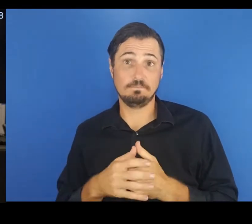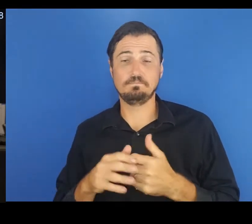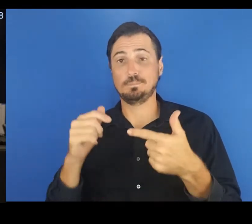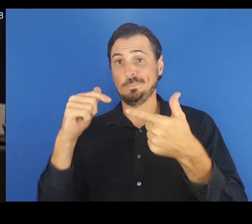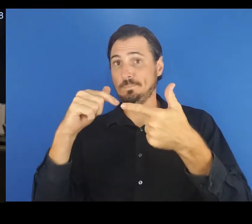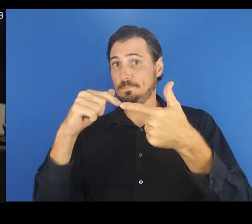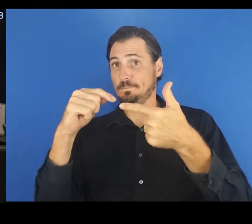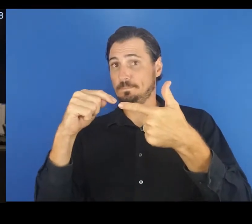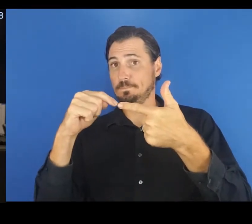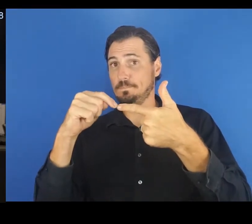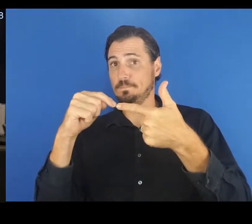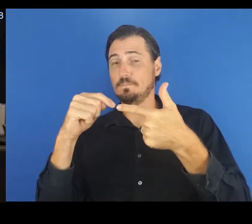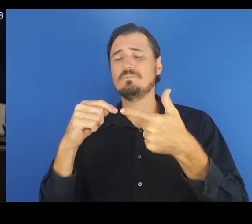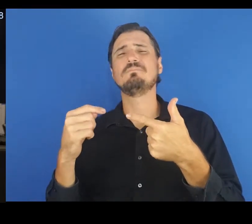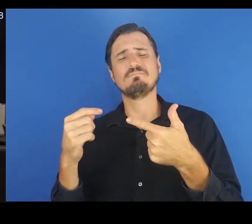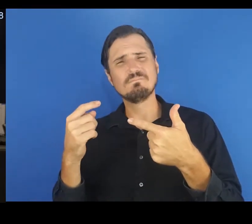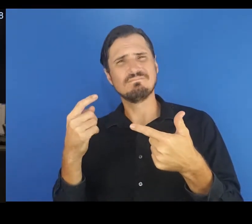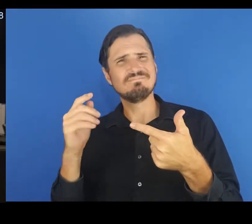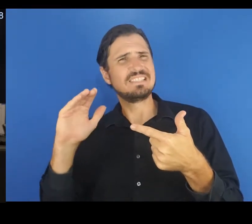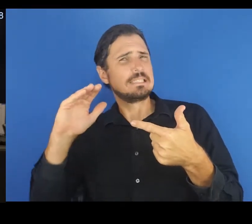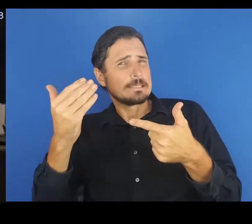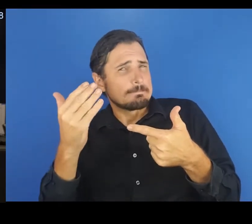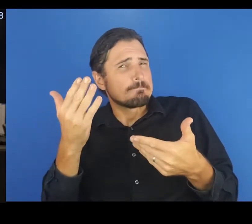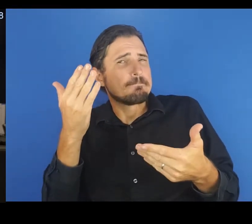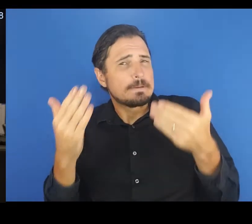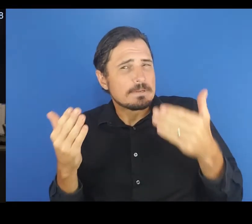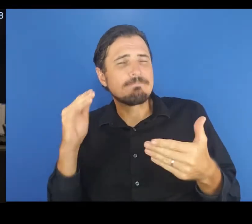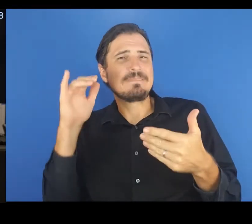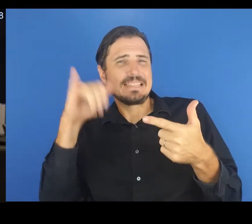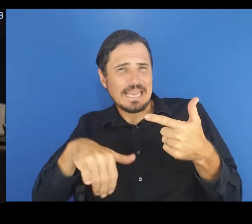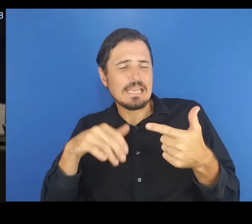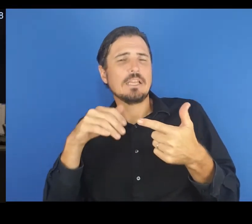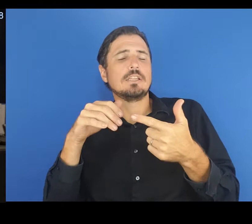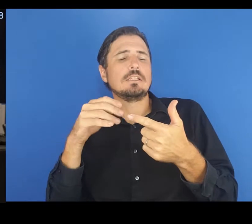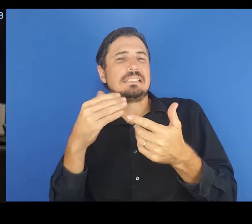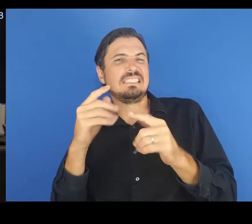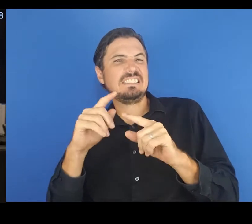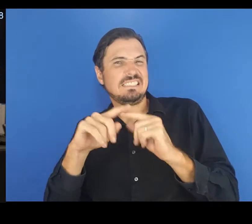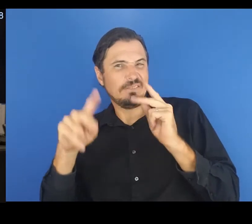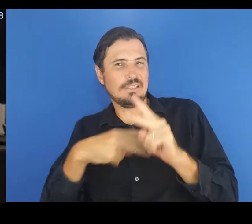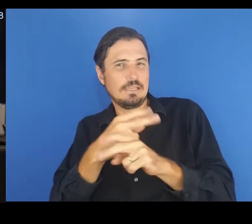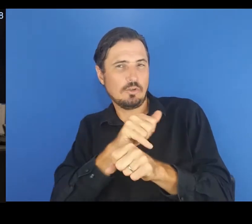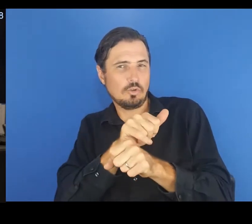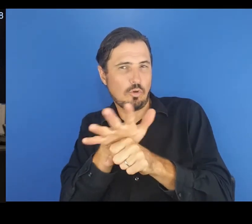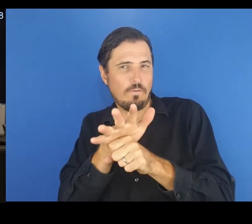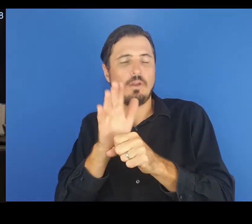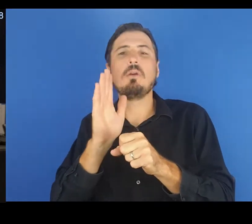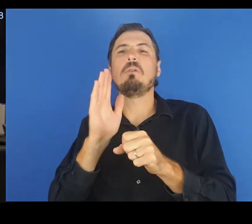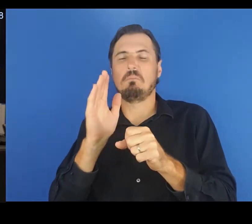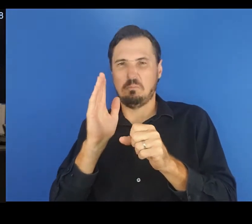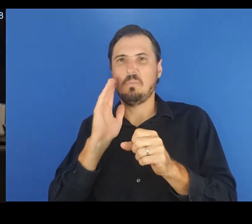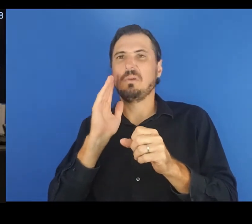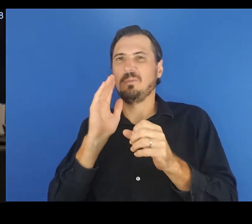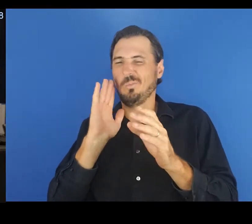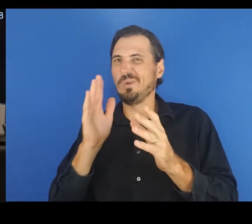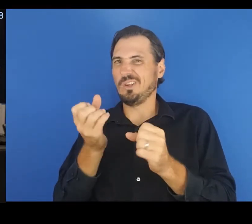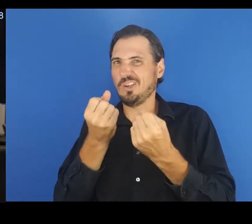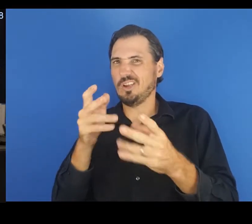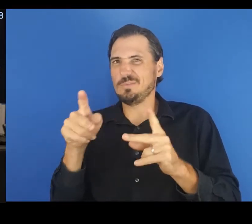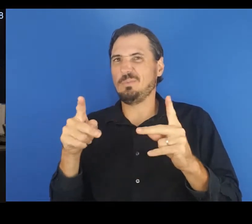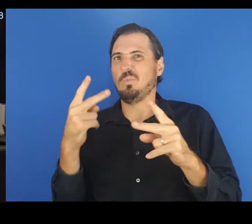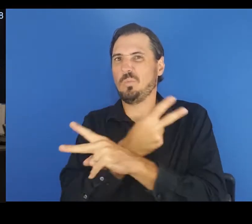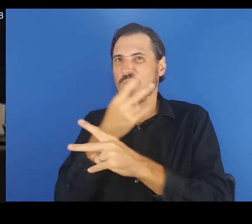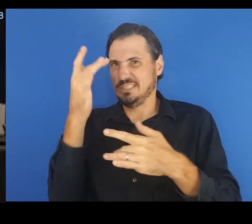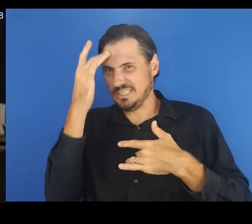Second, there is some indication that it may cause more severe disease than other strains. This is still being studied, so we don’t know for sure